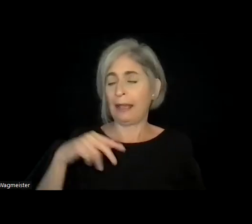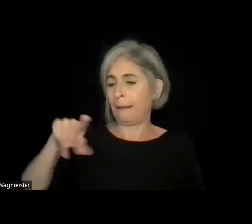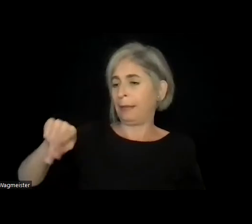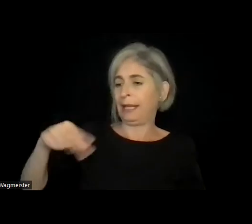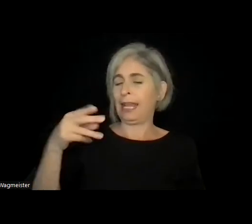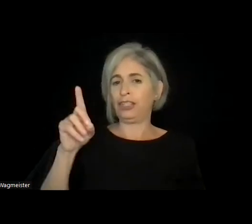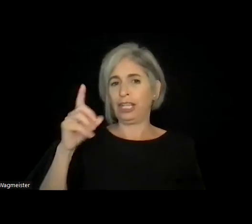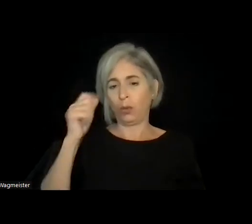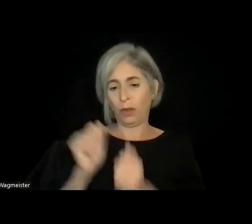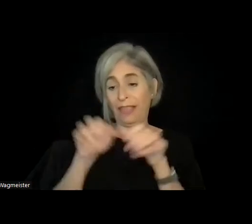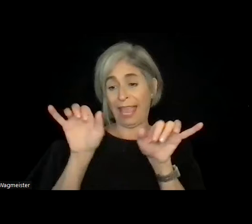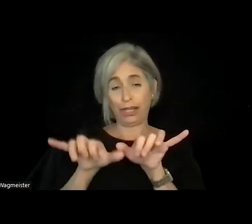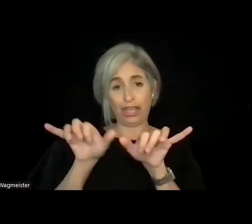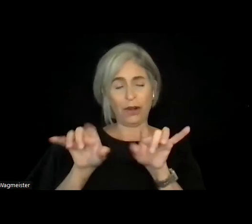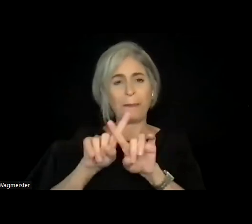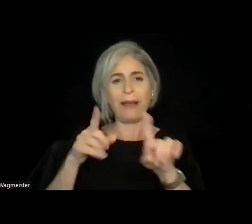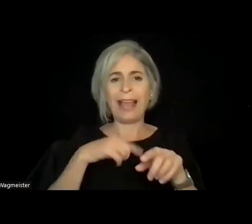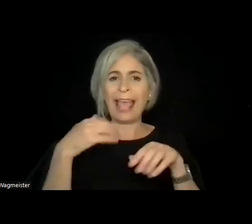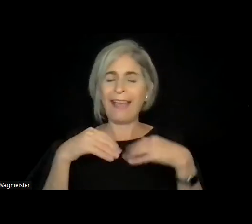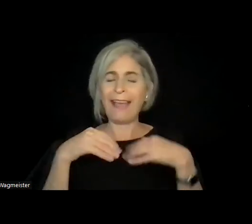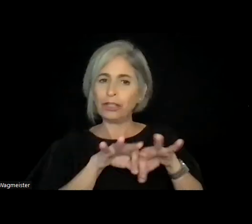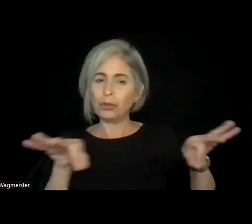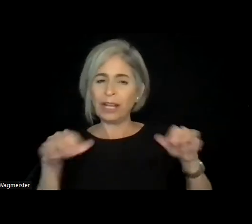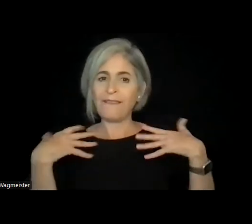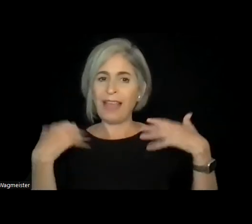is an interdisciplinary center. My background,